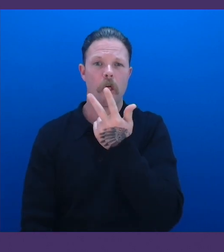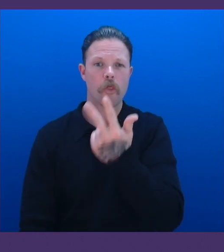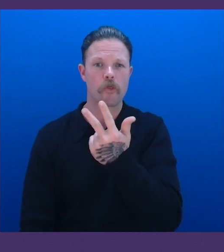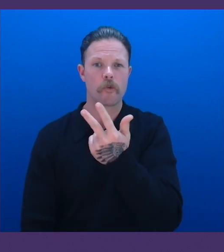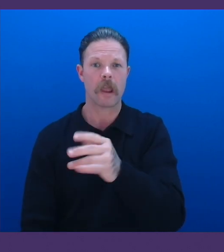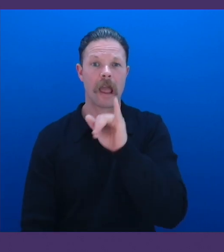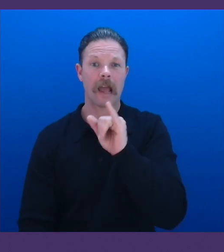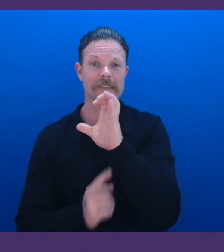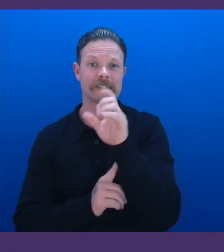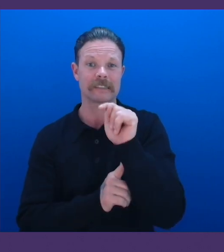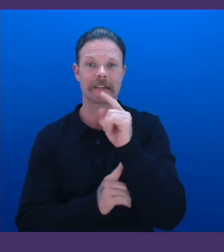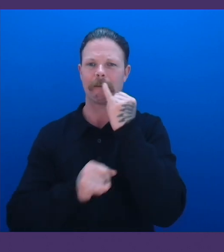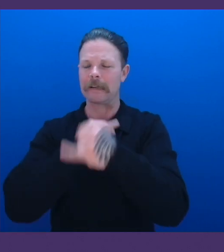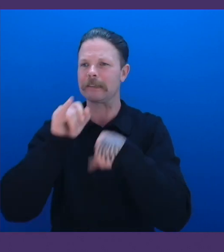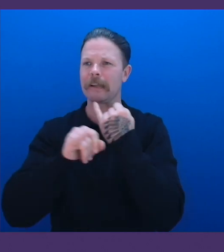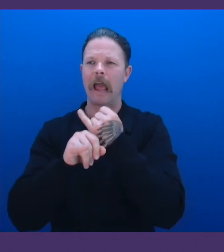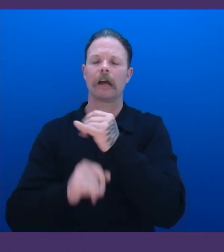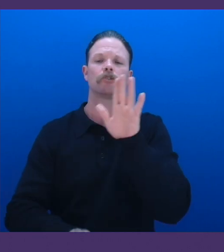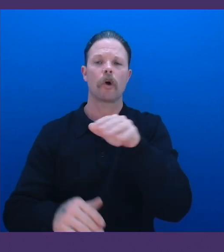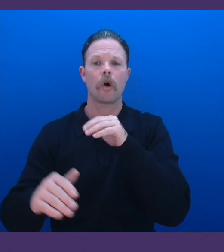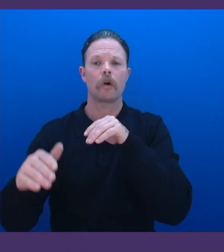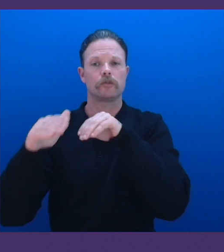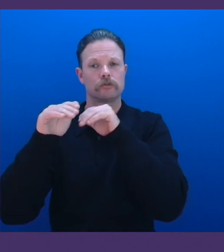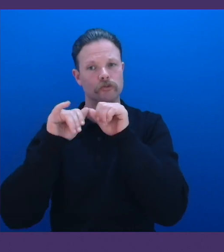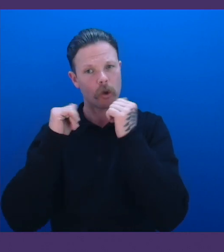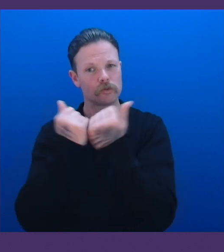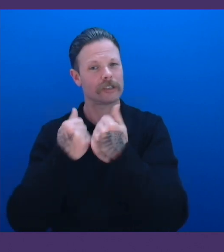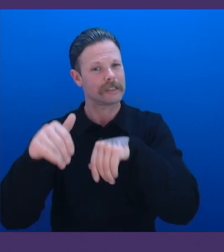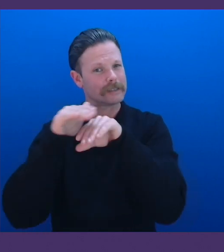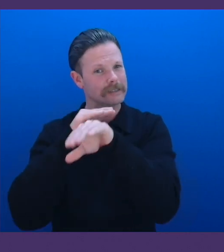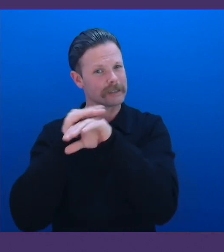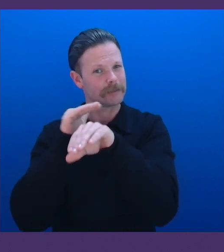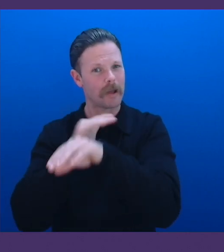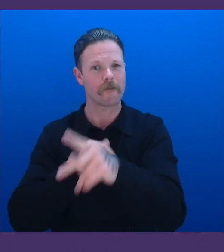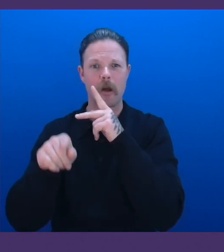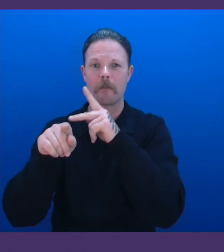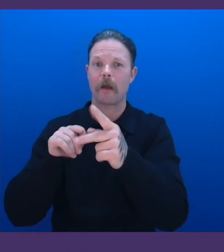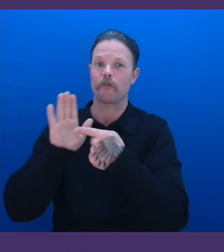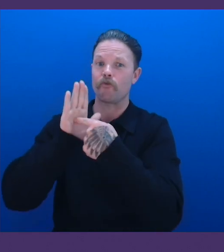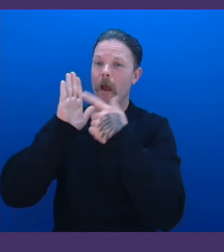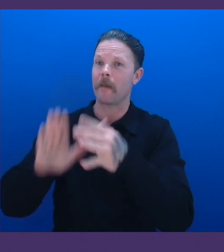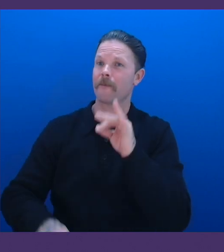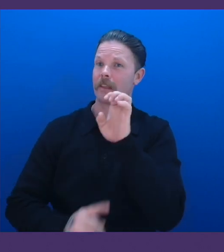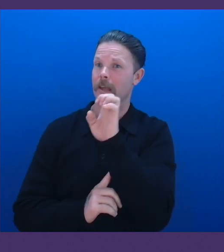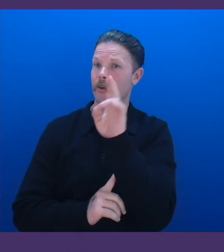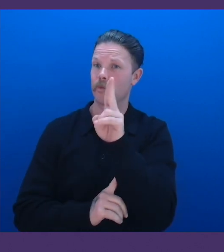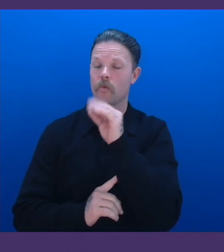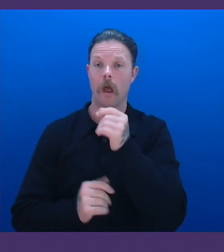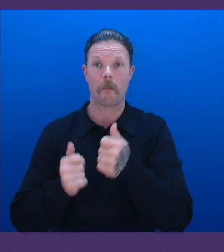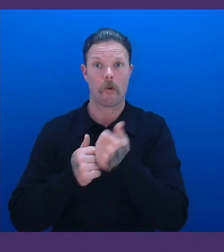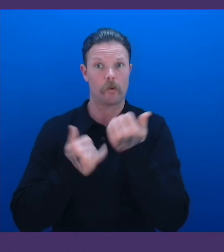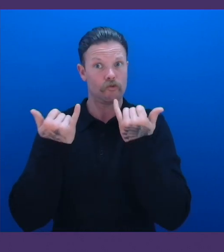of Accessibility Professionals Representative to the EU. And maybe most relevant for today, she is the Chair